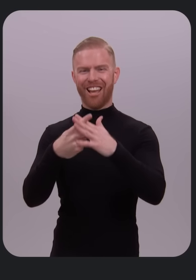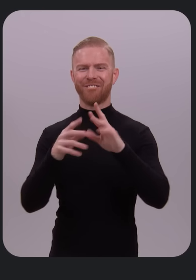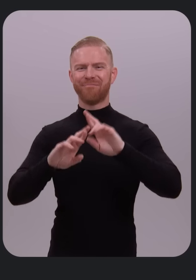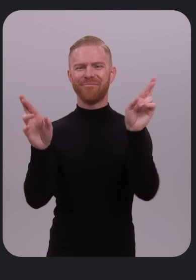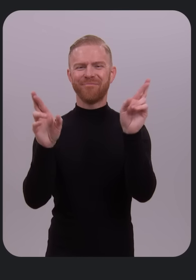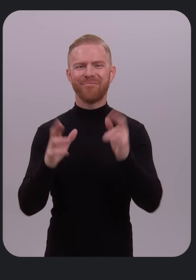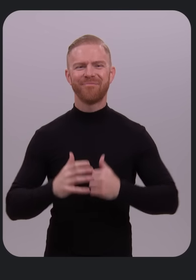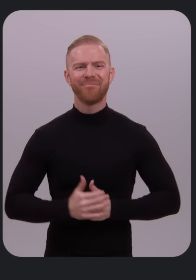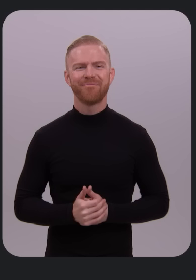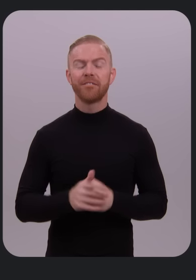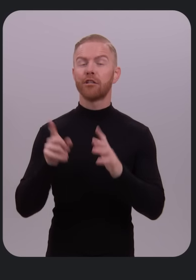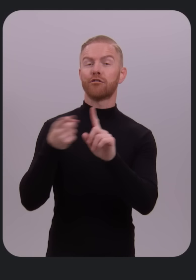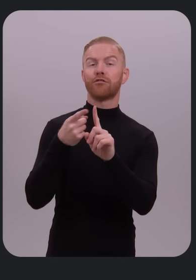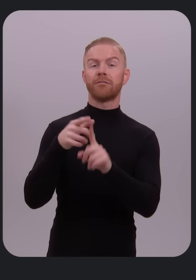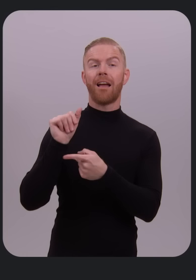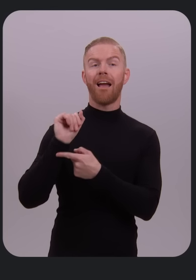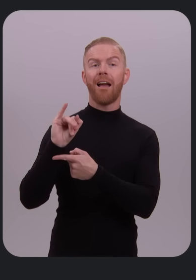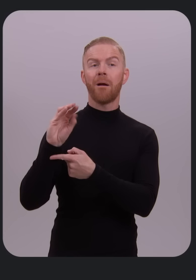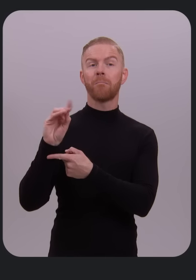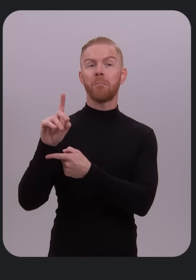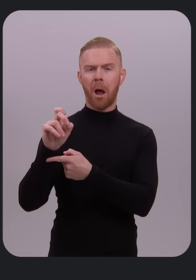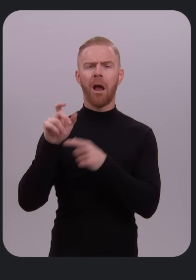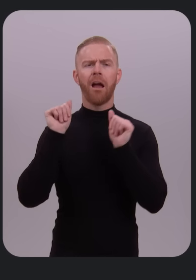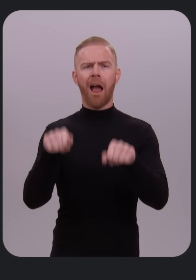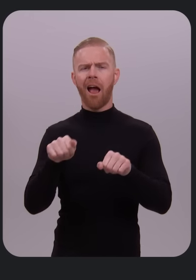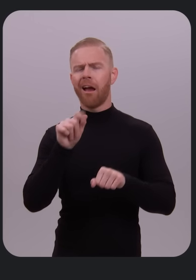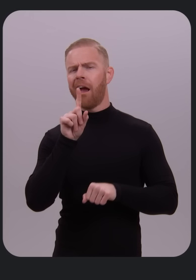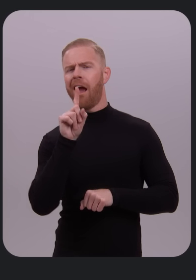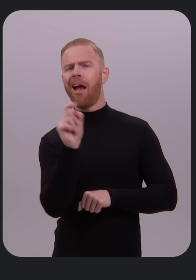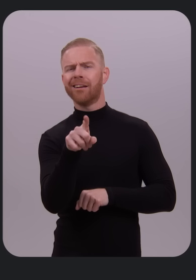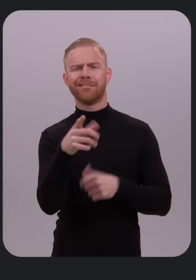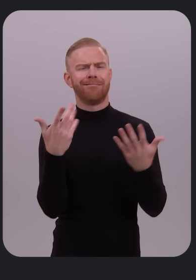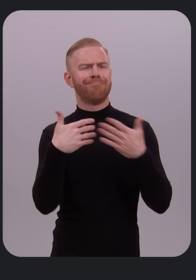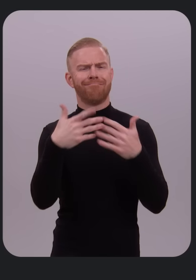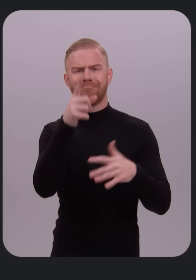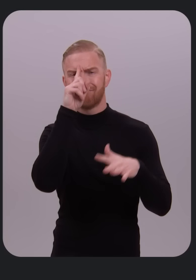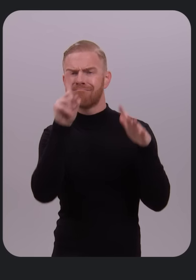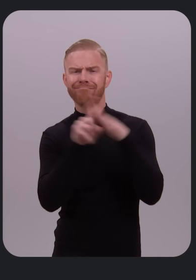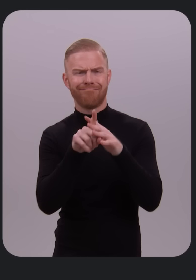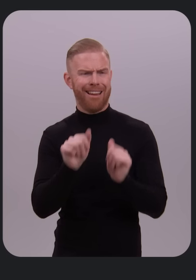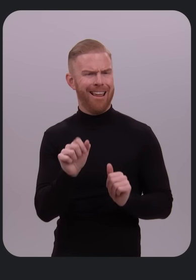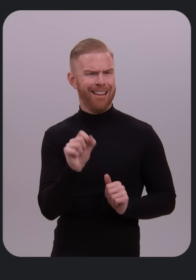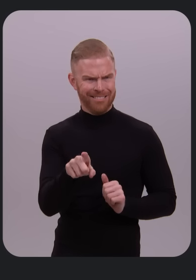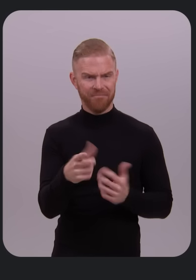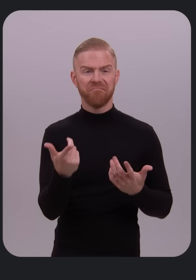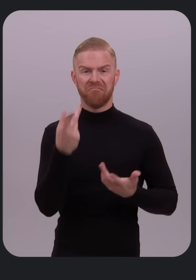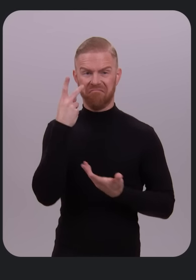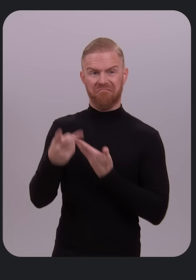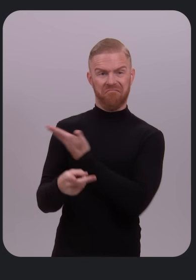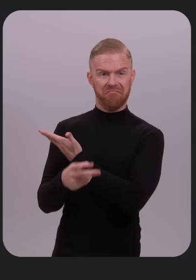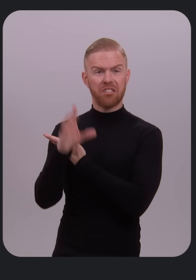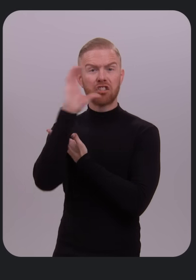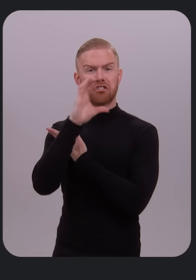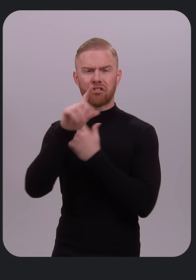First, with AI Mode, you can ask whatever is on your mind. And as you can see here, Search gets to work.